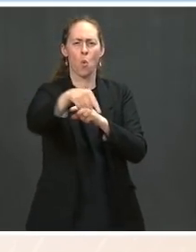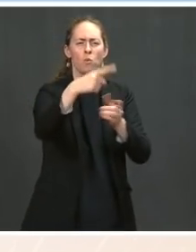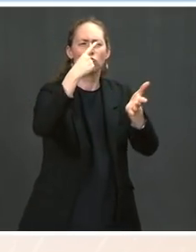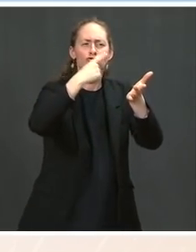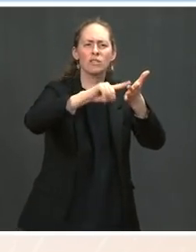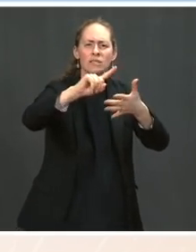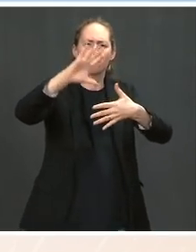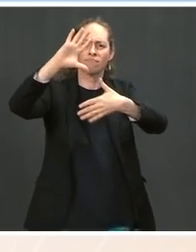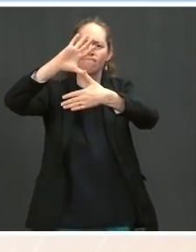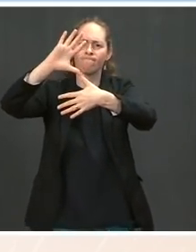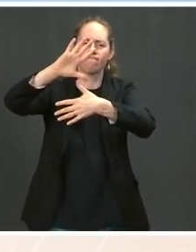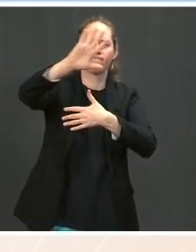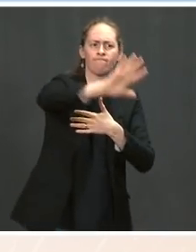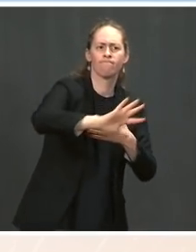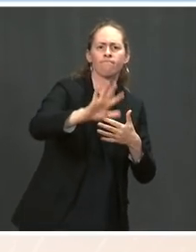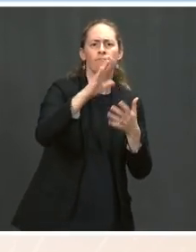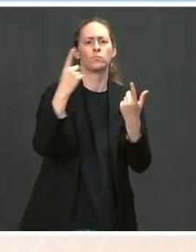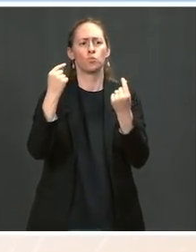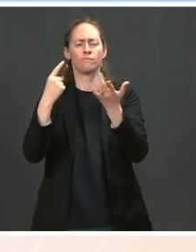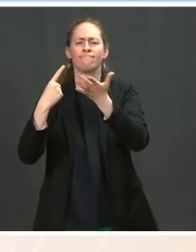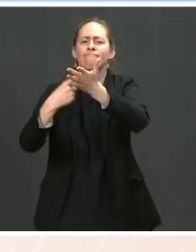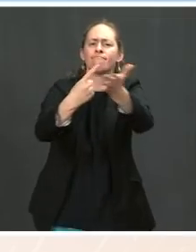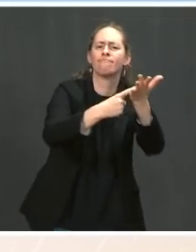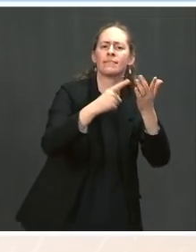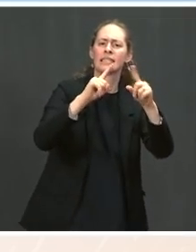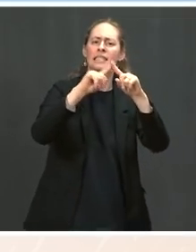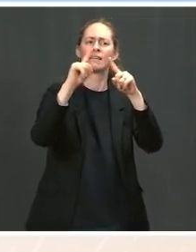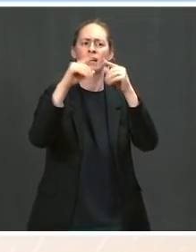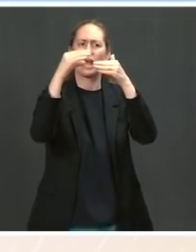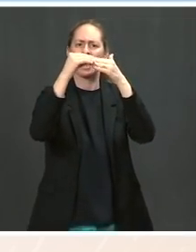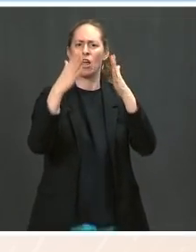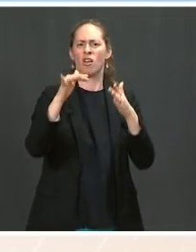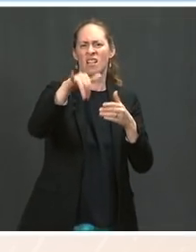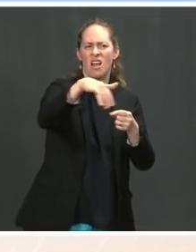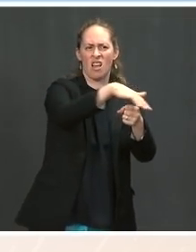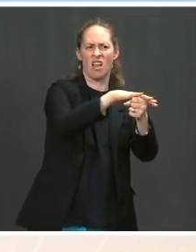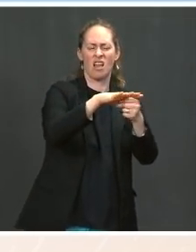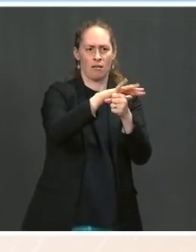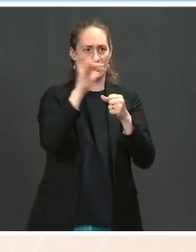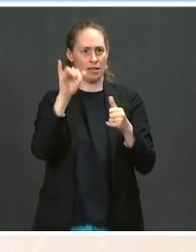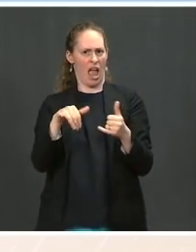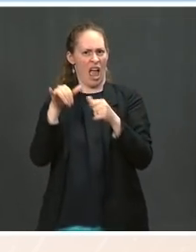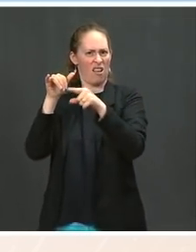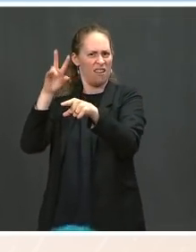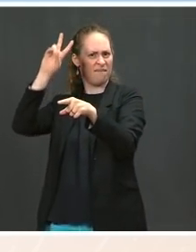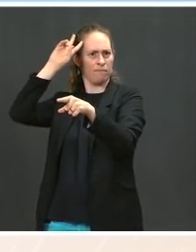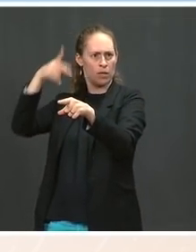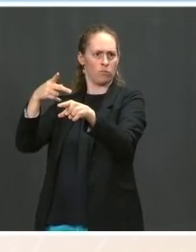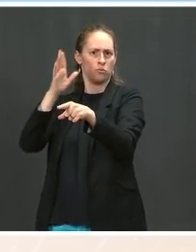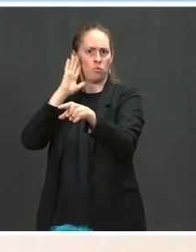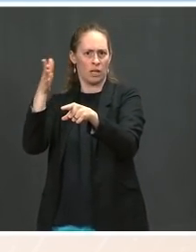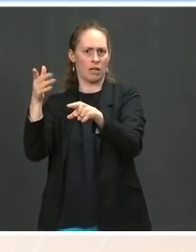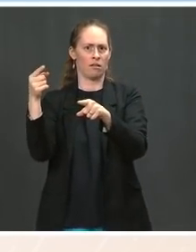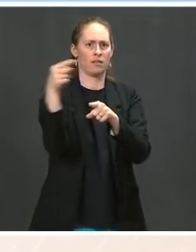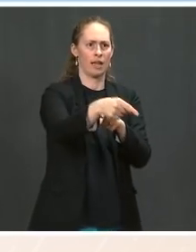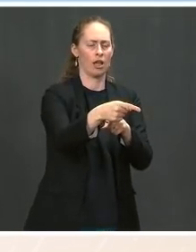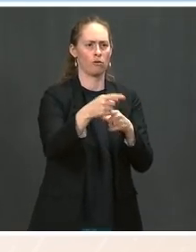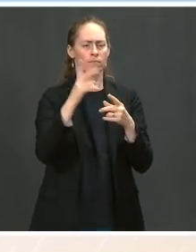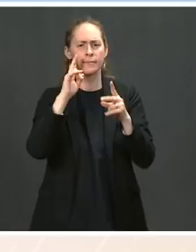in having discussions with leaders in the region. That's exactly what she is doing and will do when she goes and visits countries in the region.